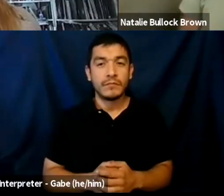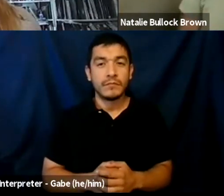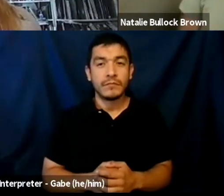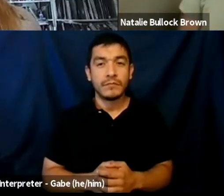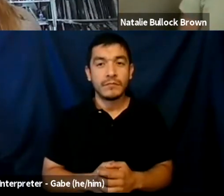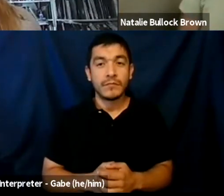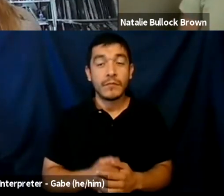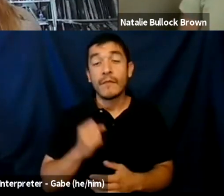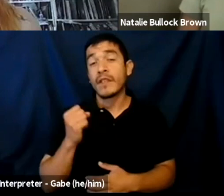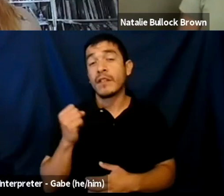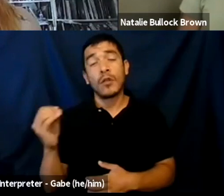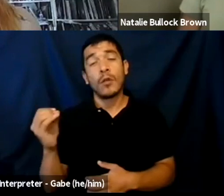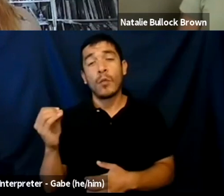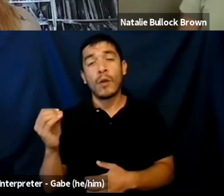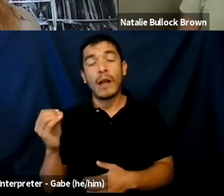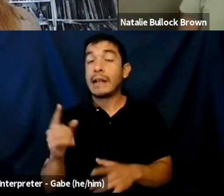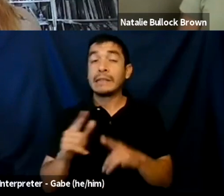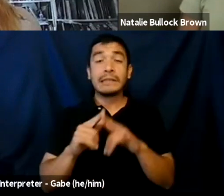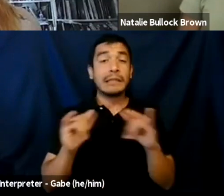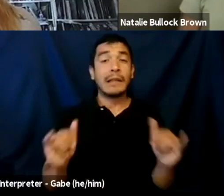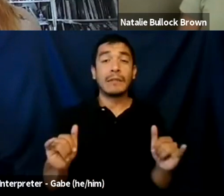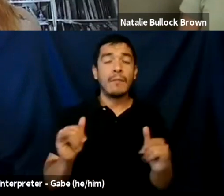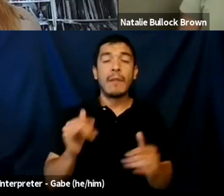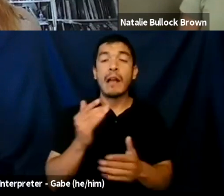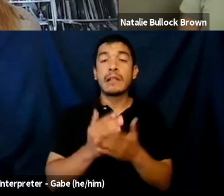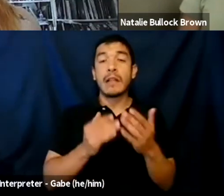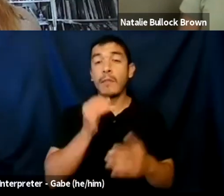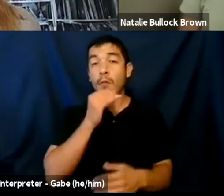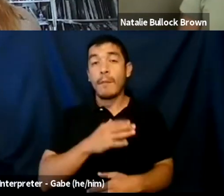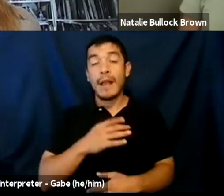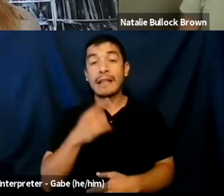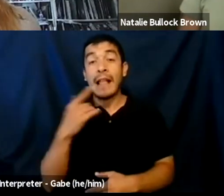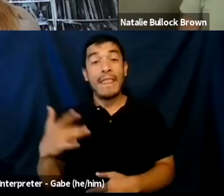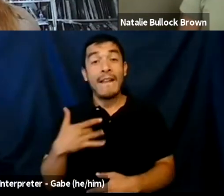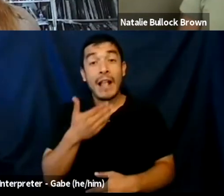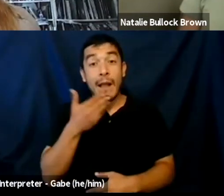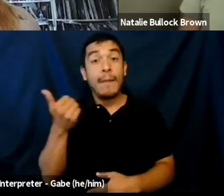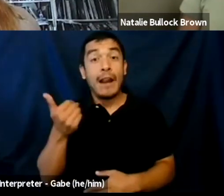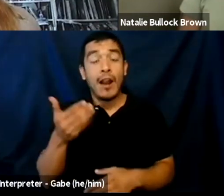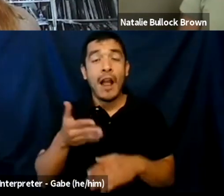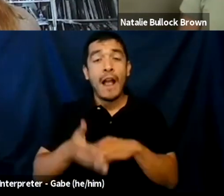So, but then at the same time, some women did say that they felt better as a result of giving these interviews.